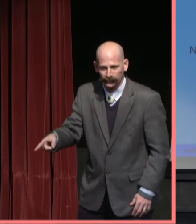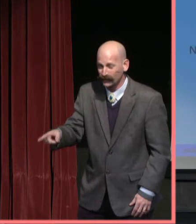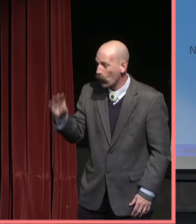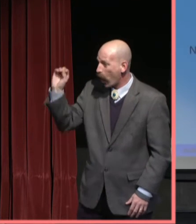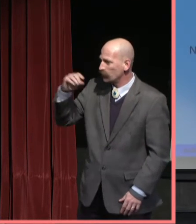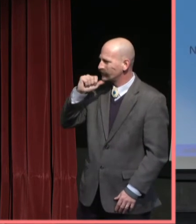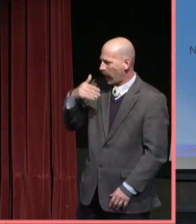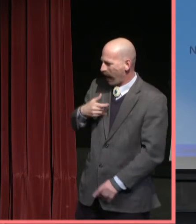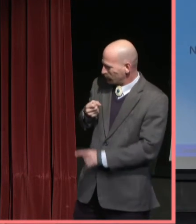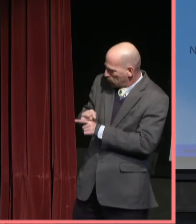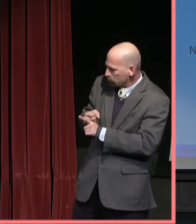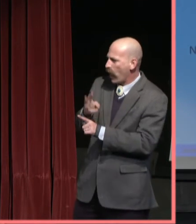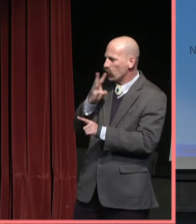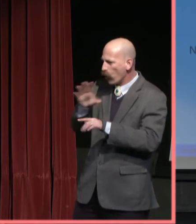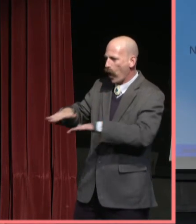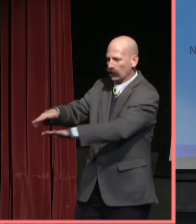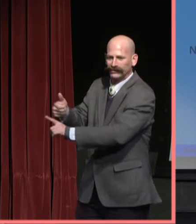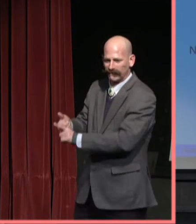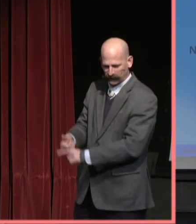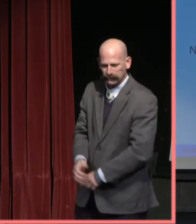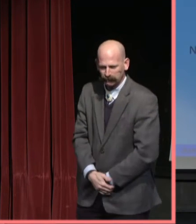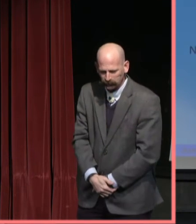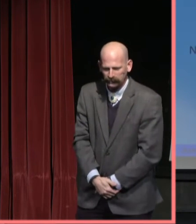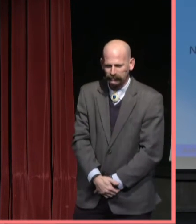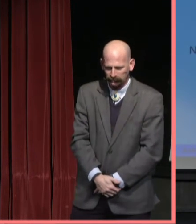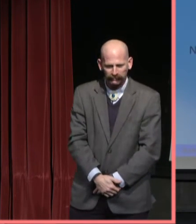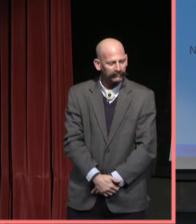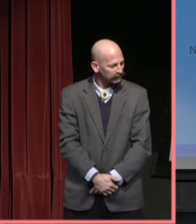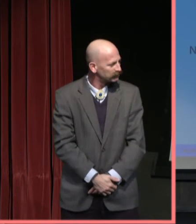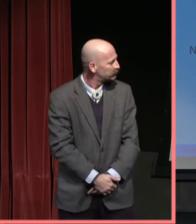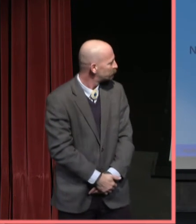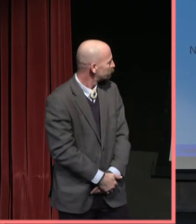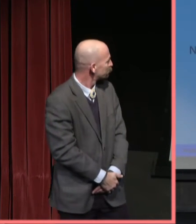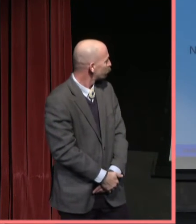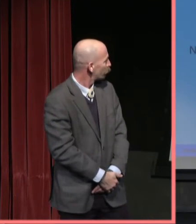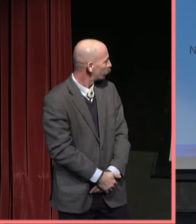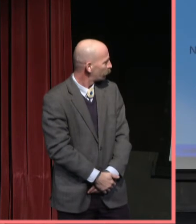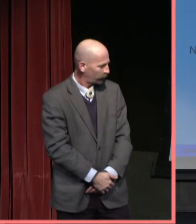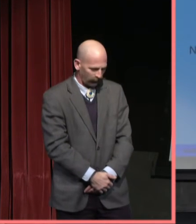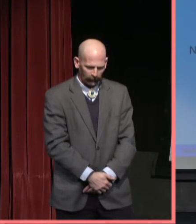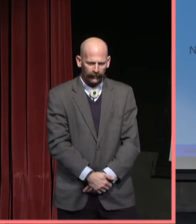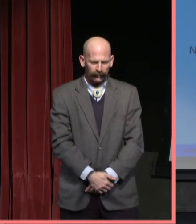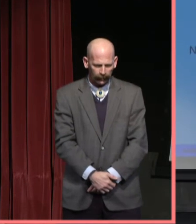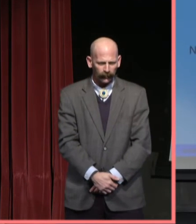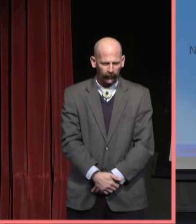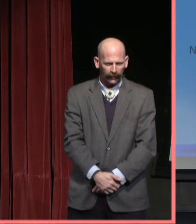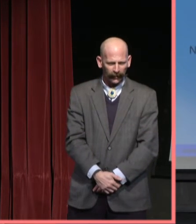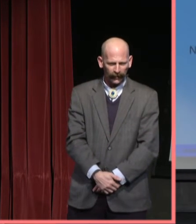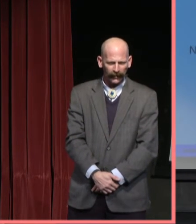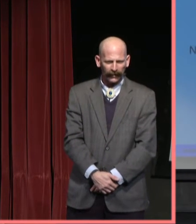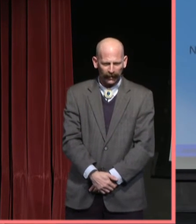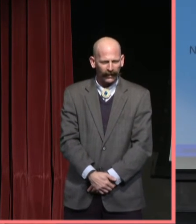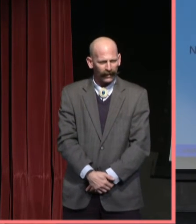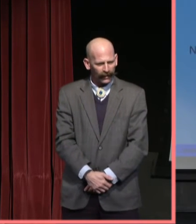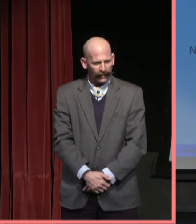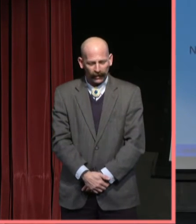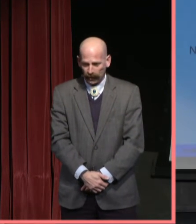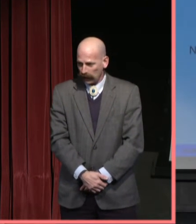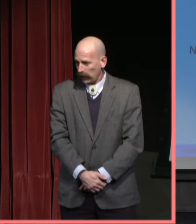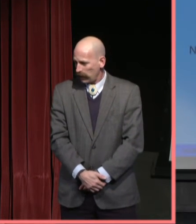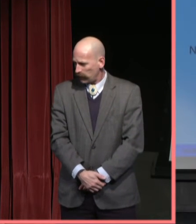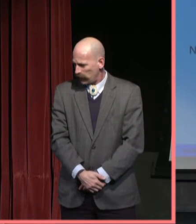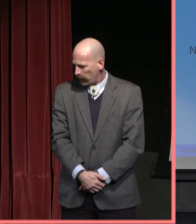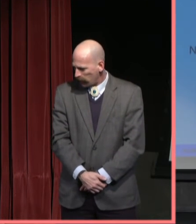So what that means, I don't want to go